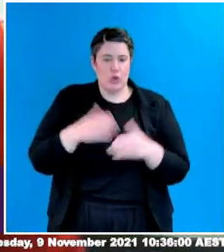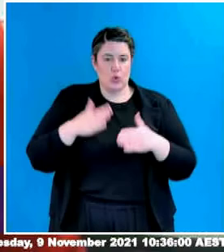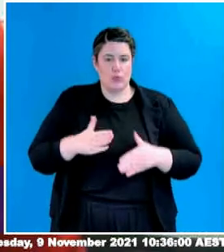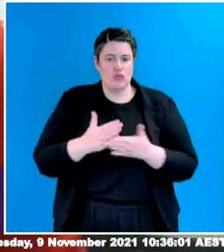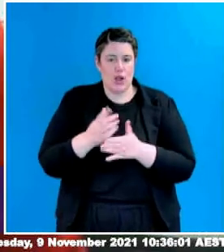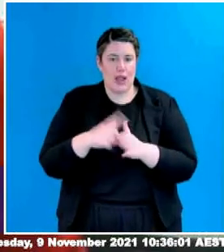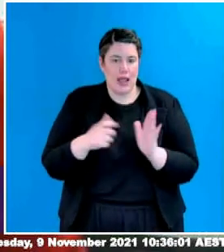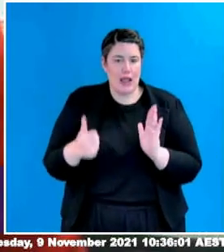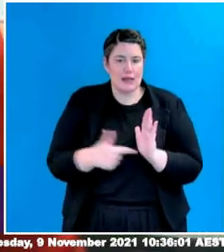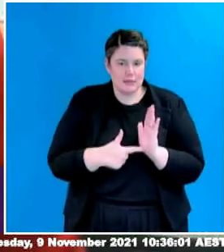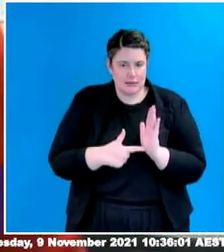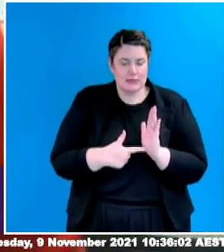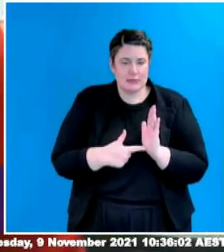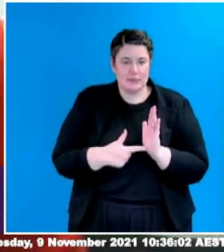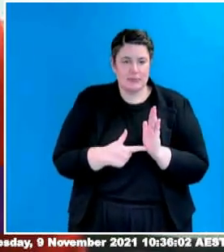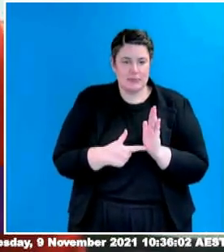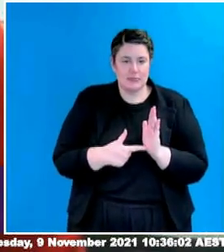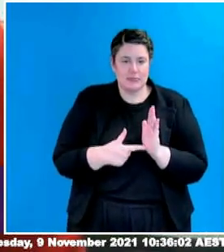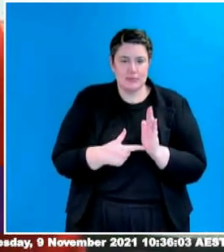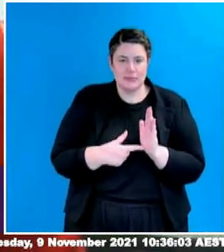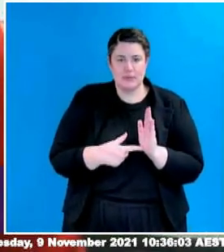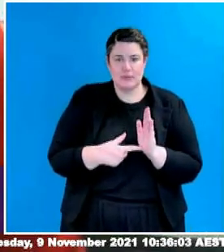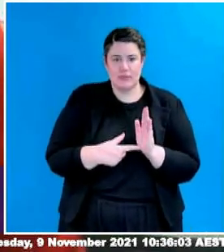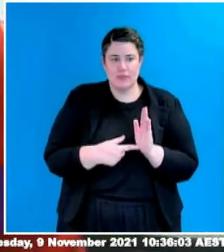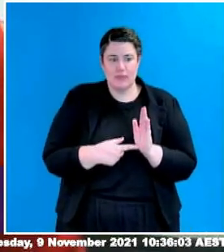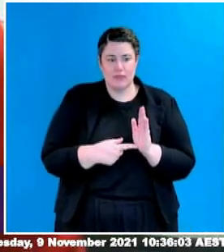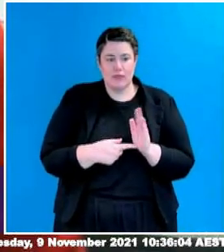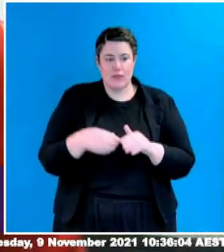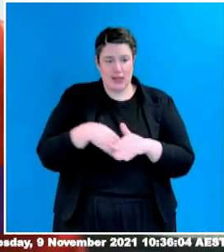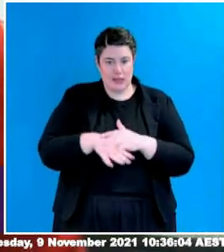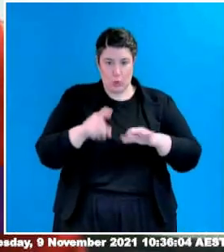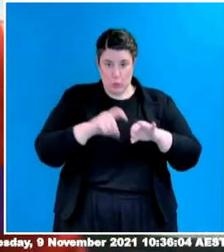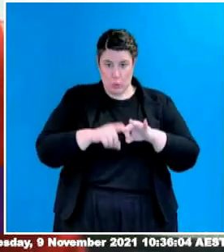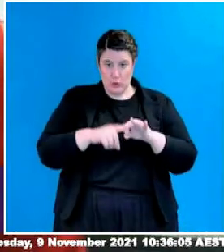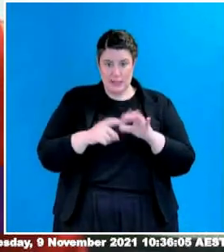The right to health is in, although in a limited form, the Queensland Act, so